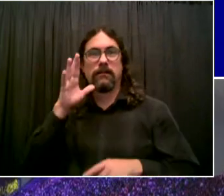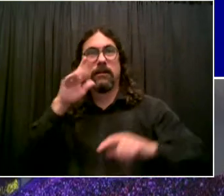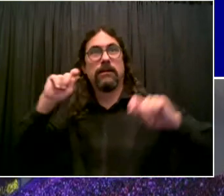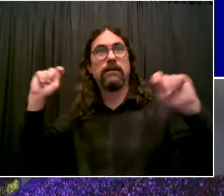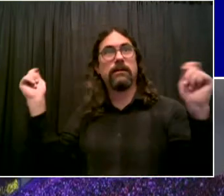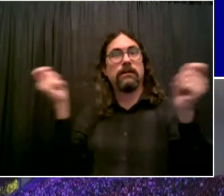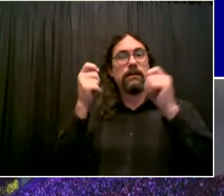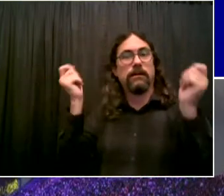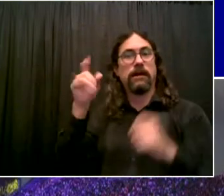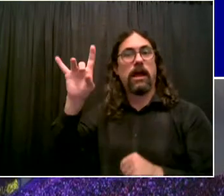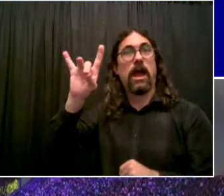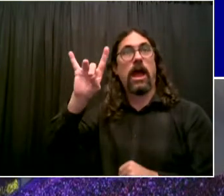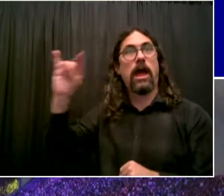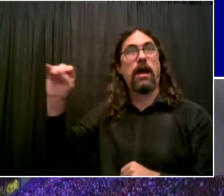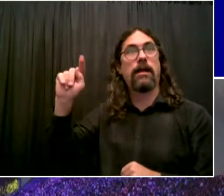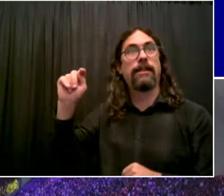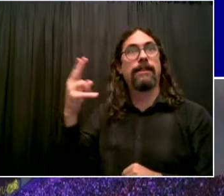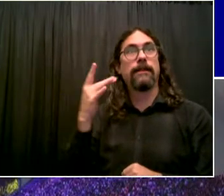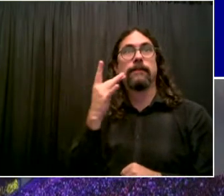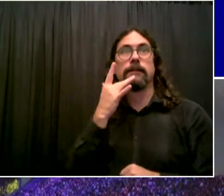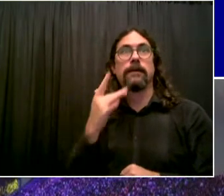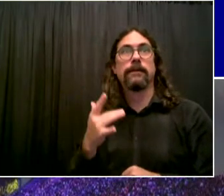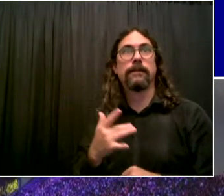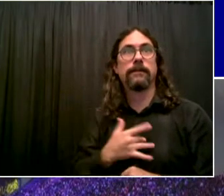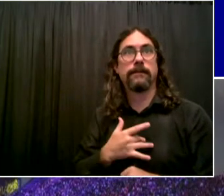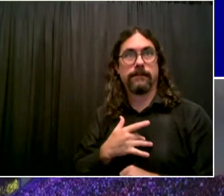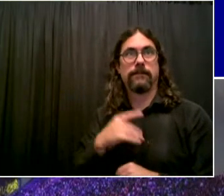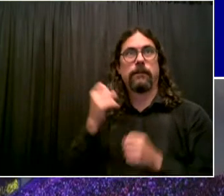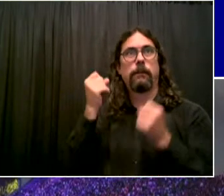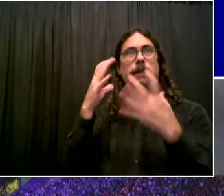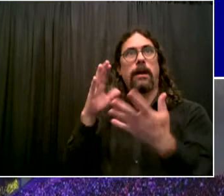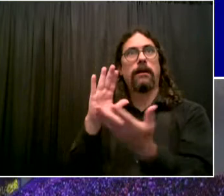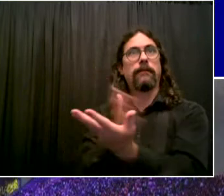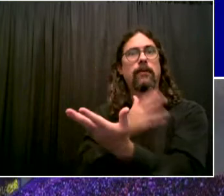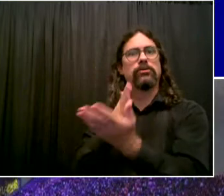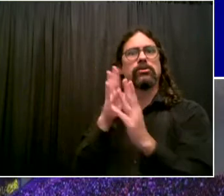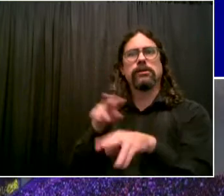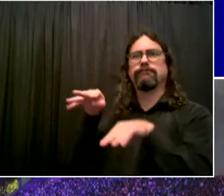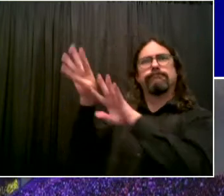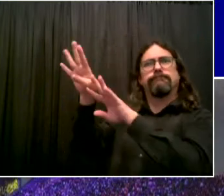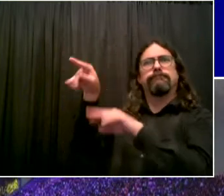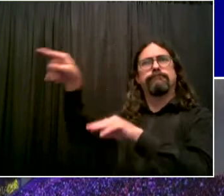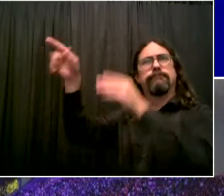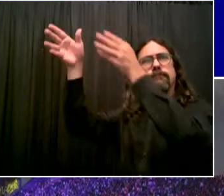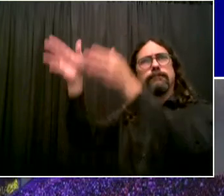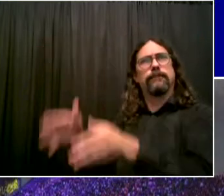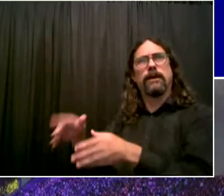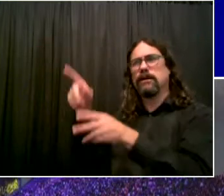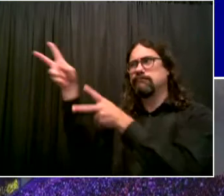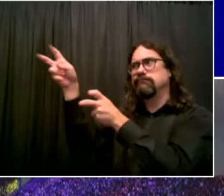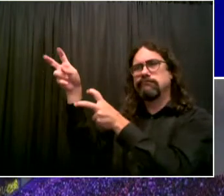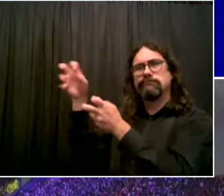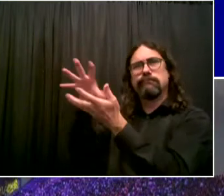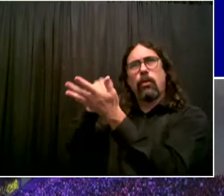CELEBRATING THE 80th BIRTHDAY OF THE SECOND MOST SAMPLED MAN IN